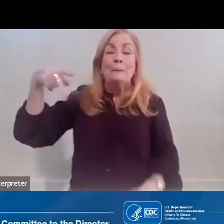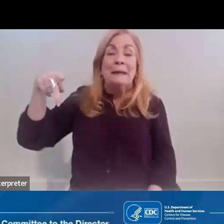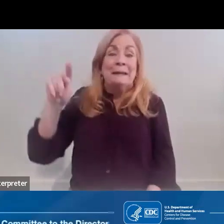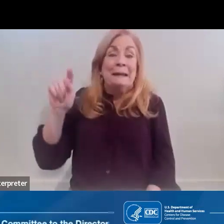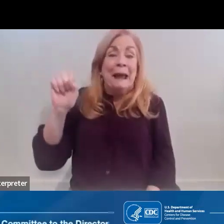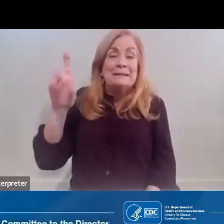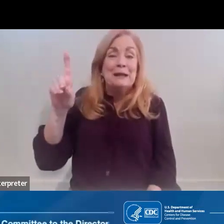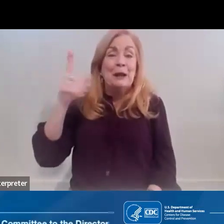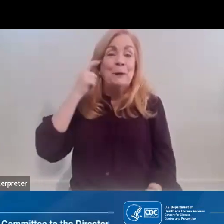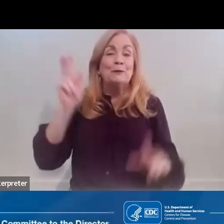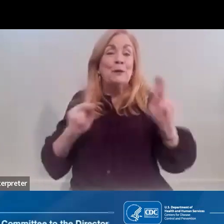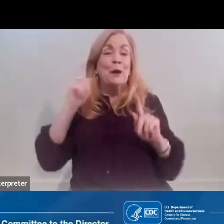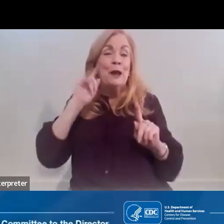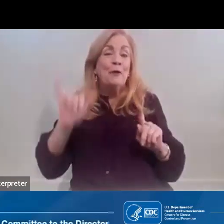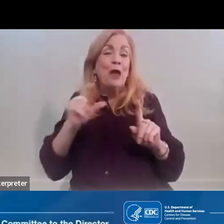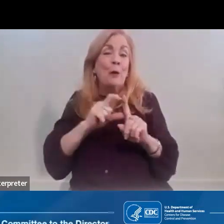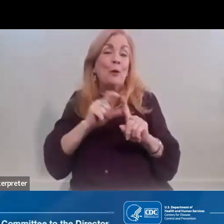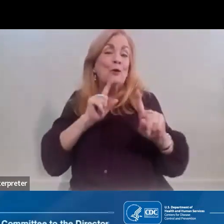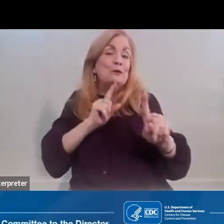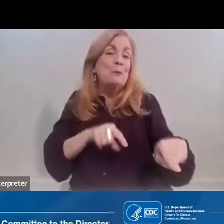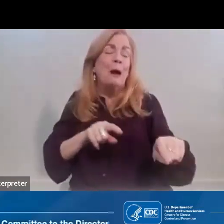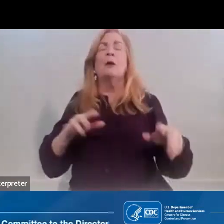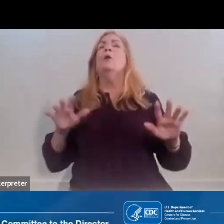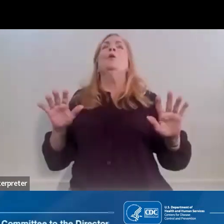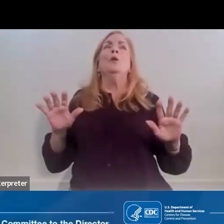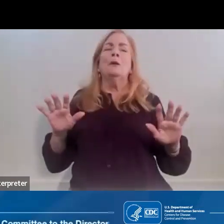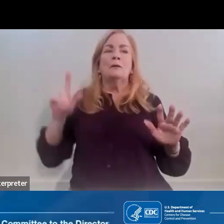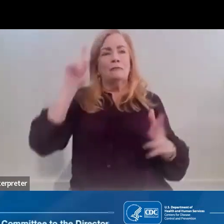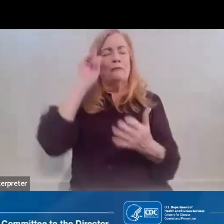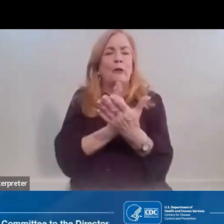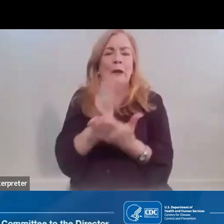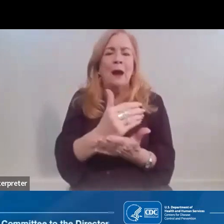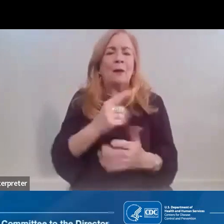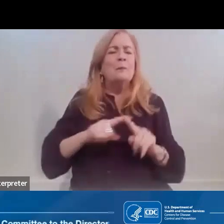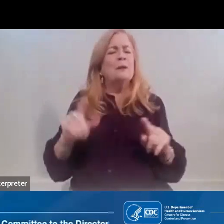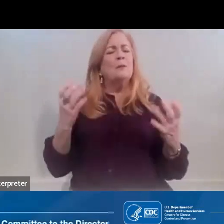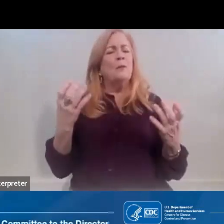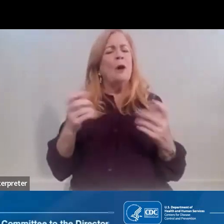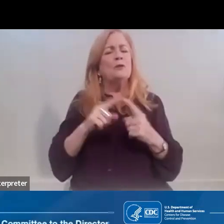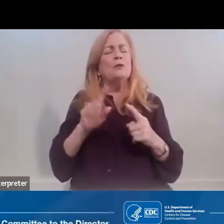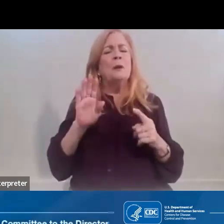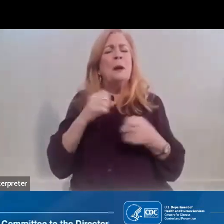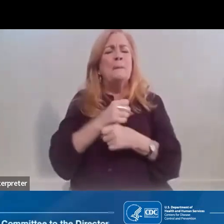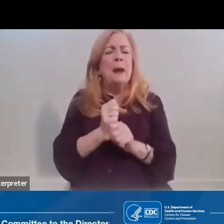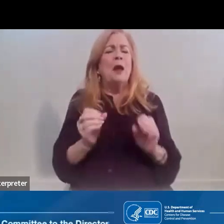but so how do we more routinize it and be prepared? And so I think that's what we're trying to is make sure people have enough awareness,